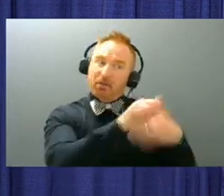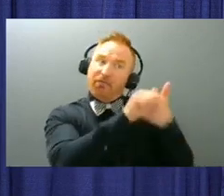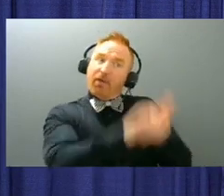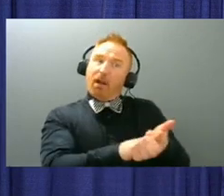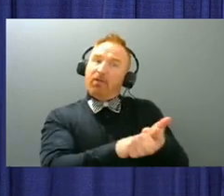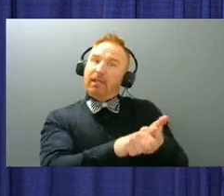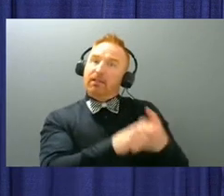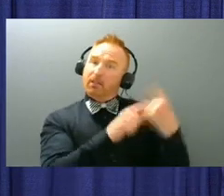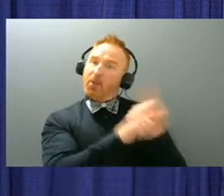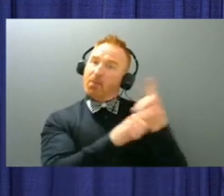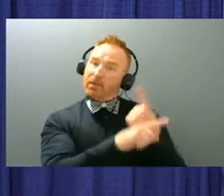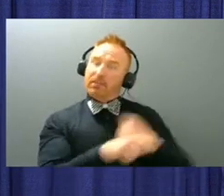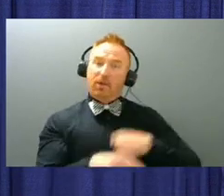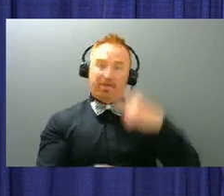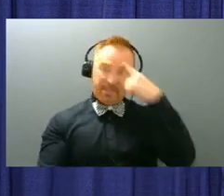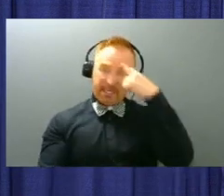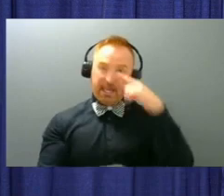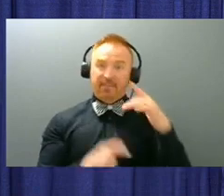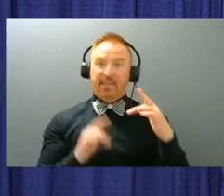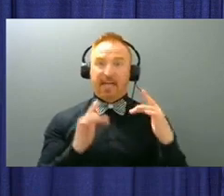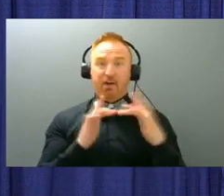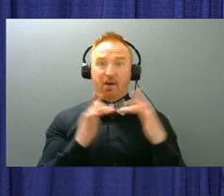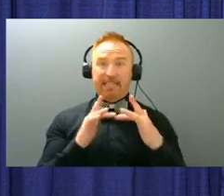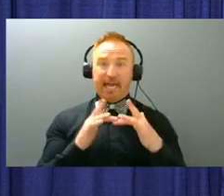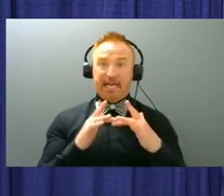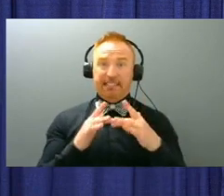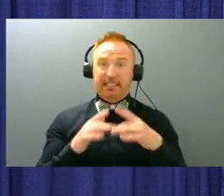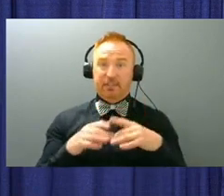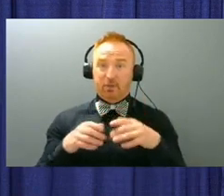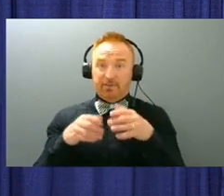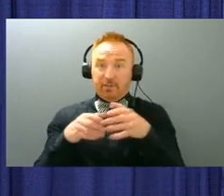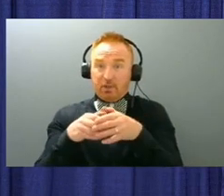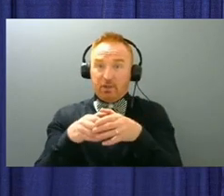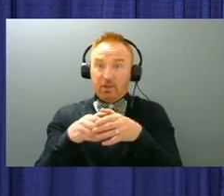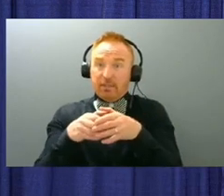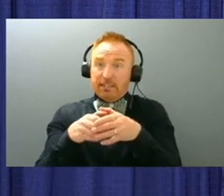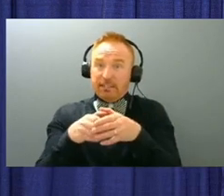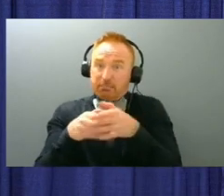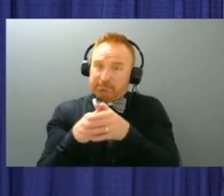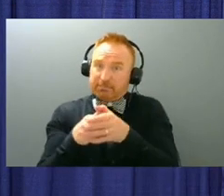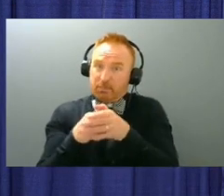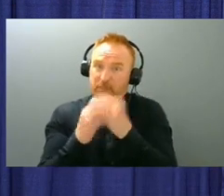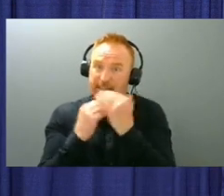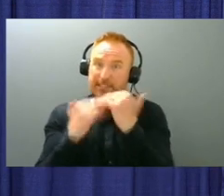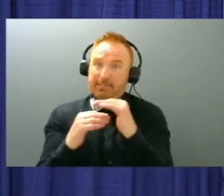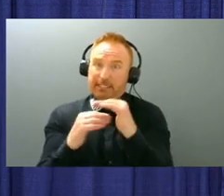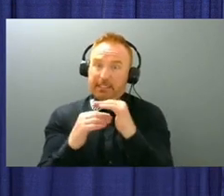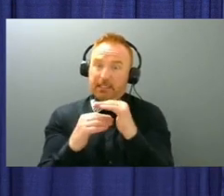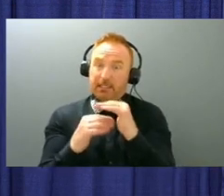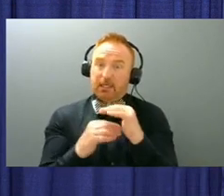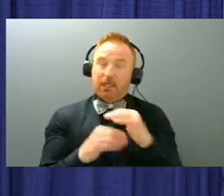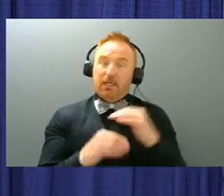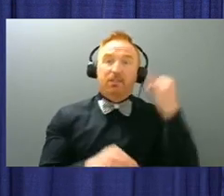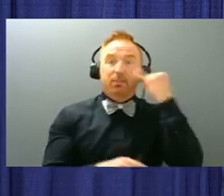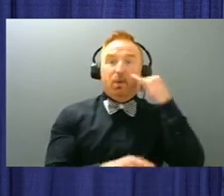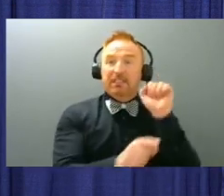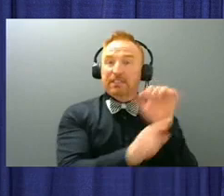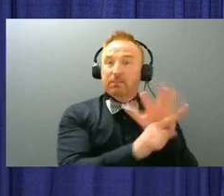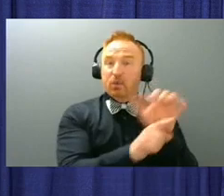They were doing largely the right thing. So the contact circle was actually limited. Even among the exposure